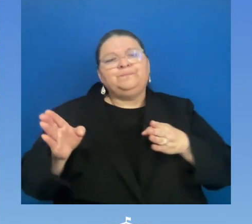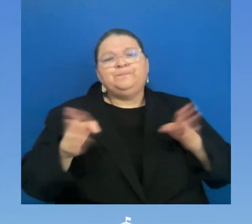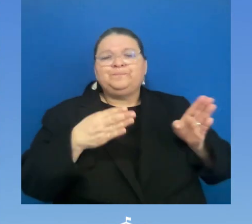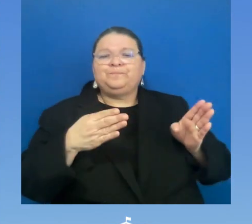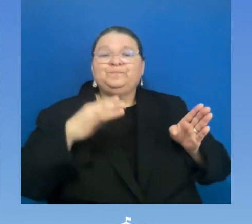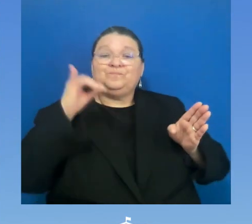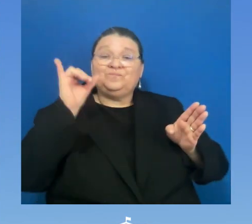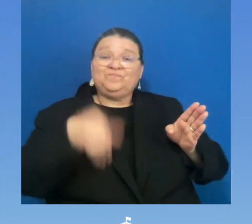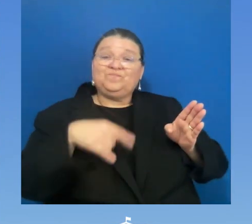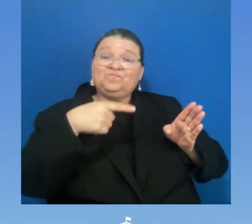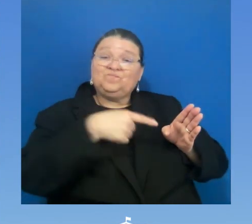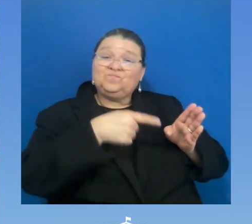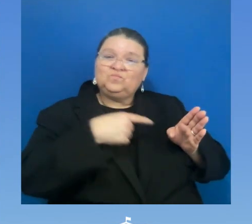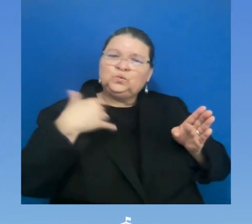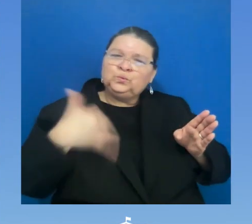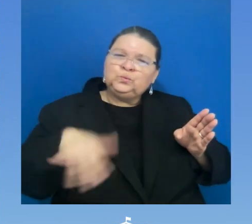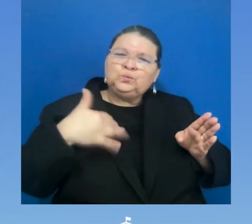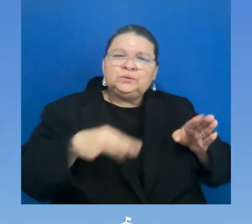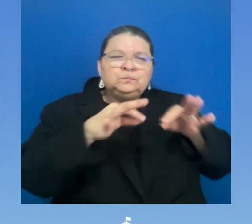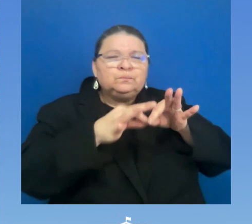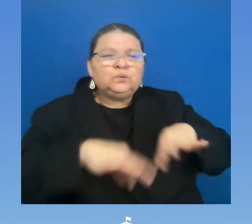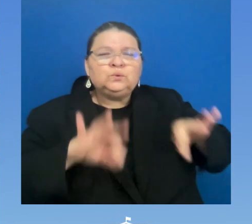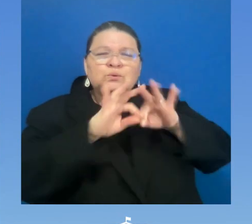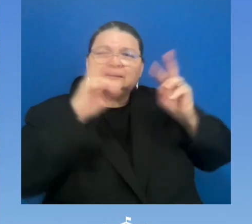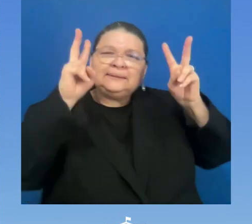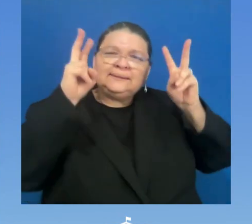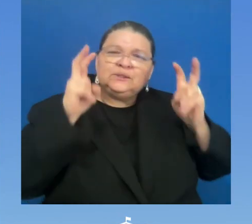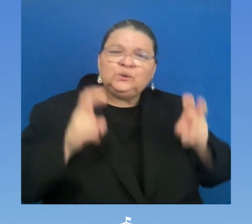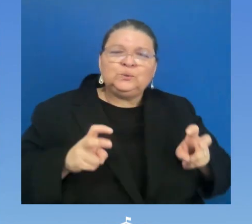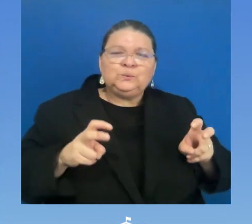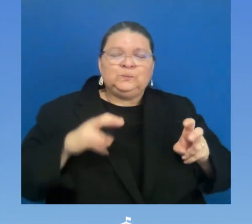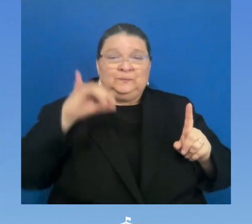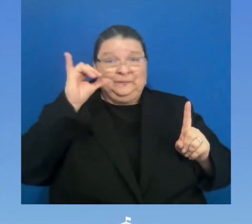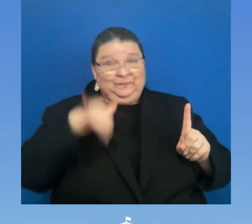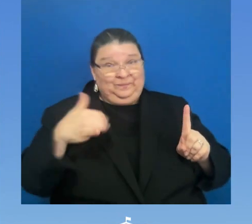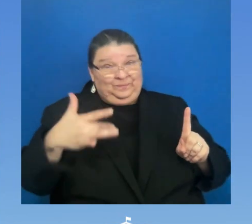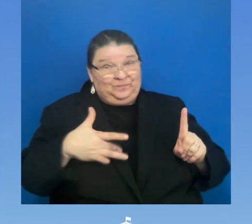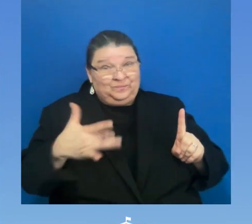not to do all these other things. And so, I think having your name on a legal document --